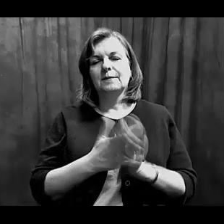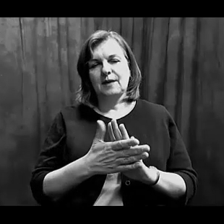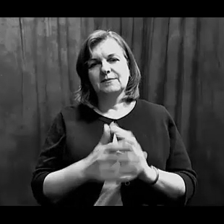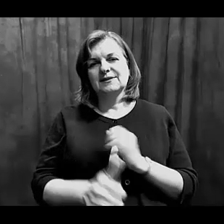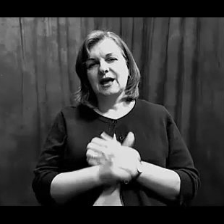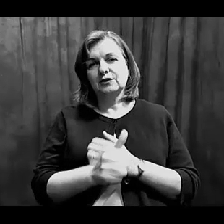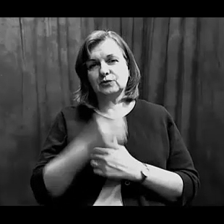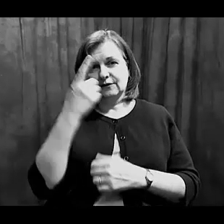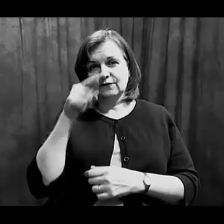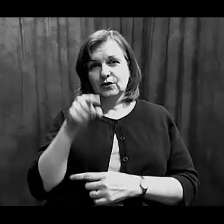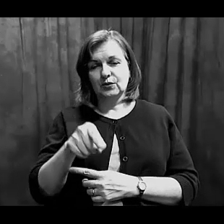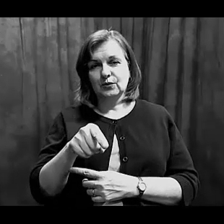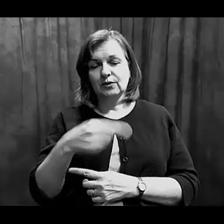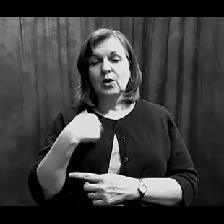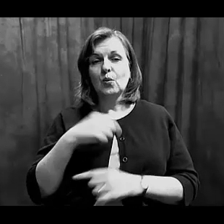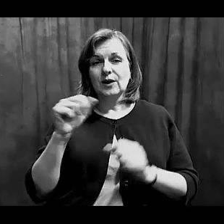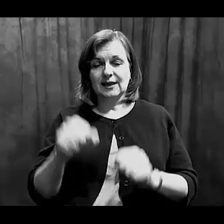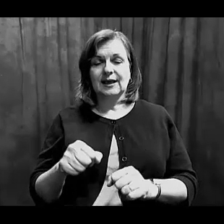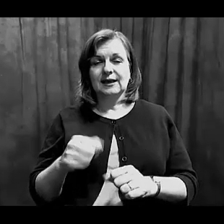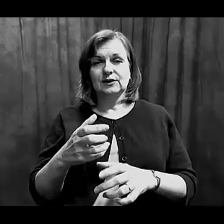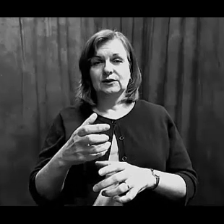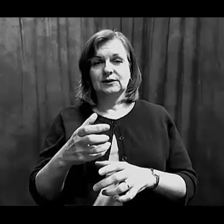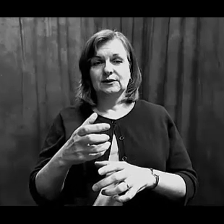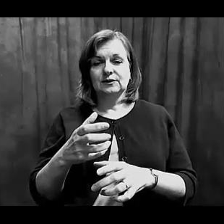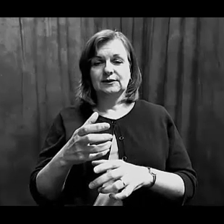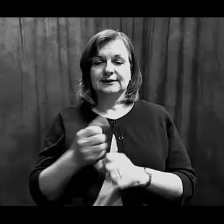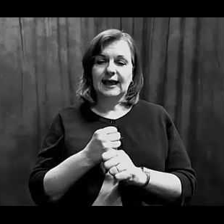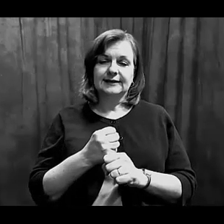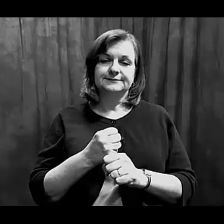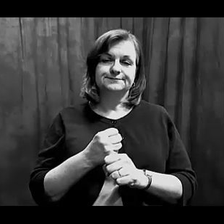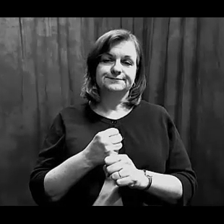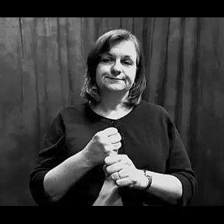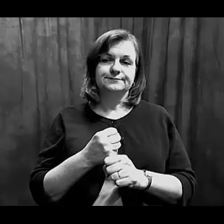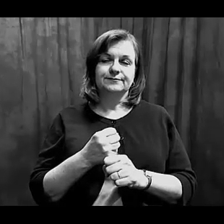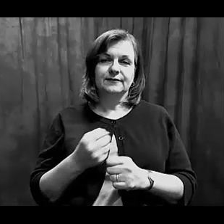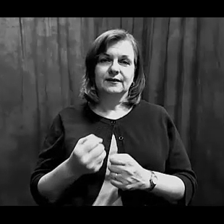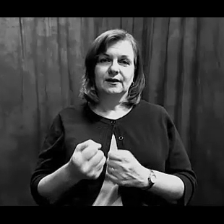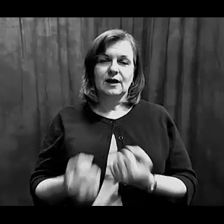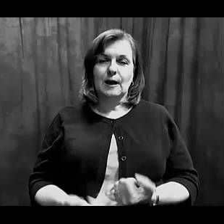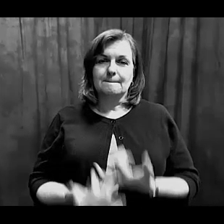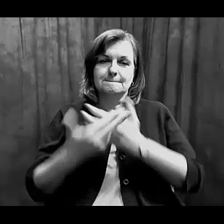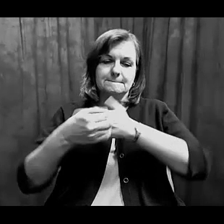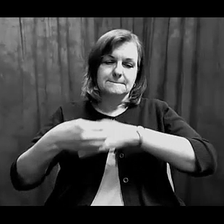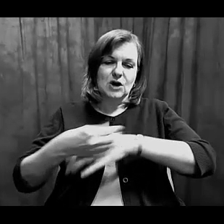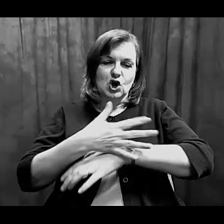and when they do it can be very very dangerous for you so we can actually get